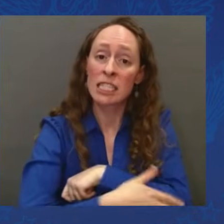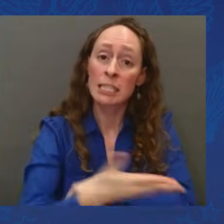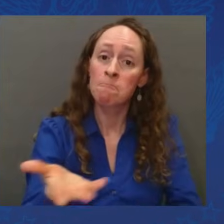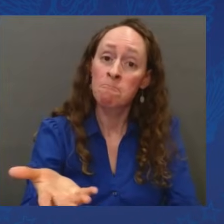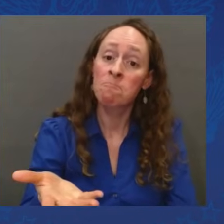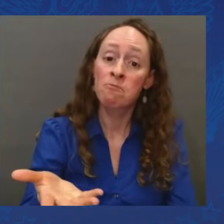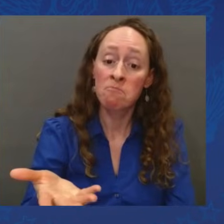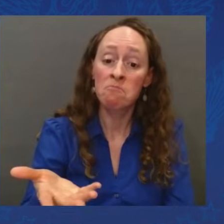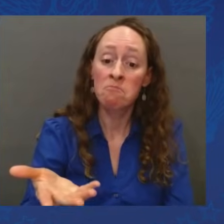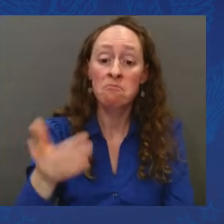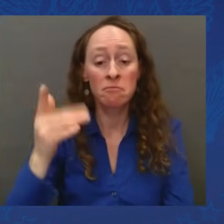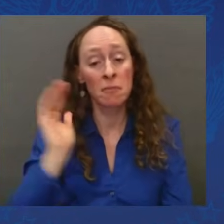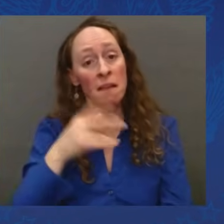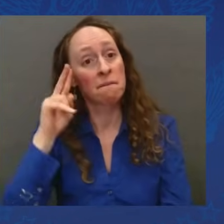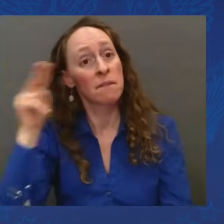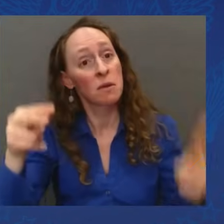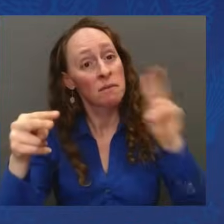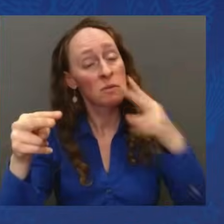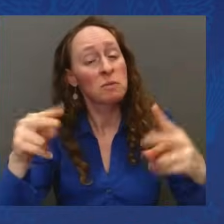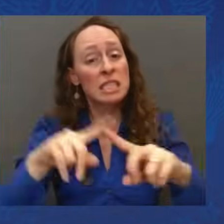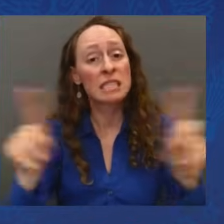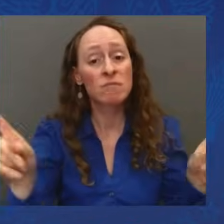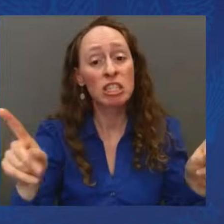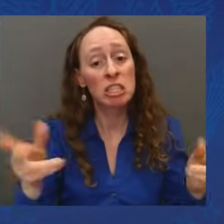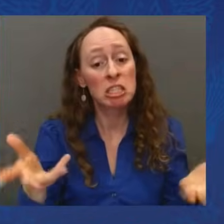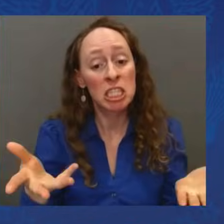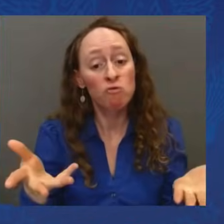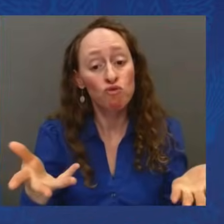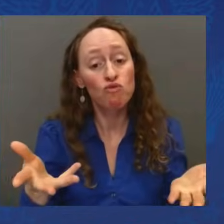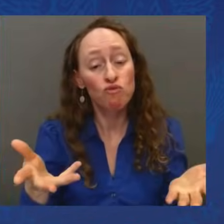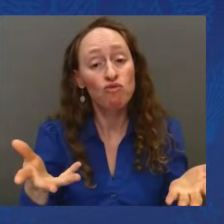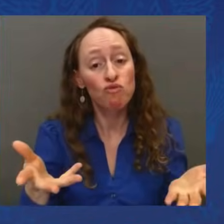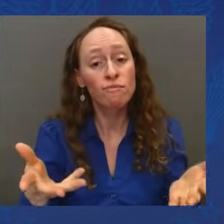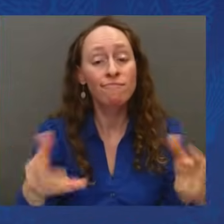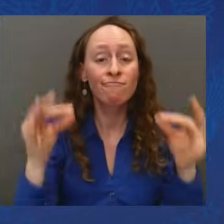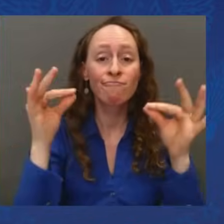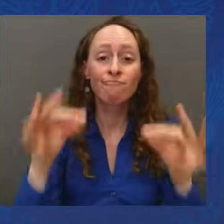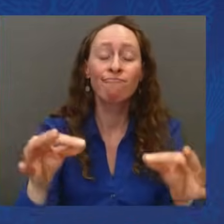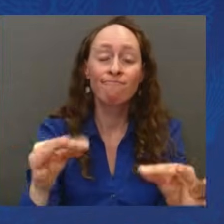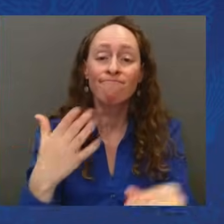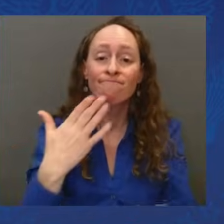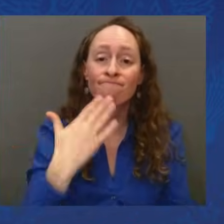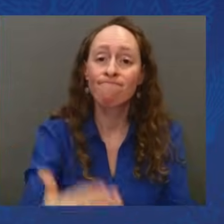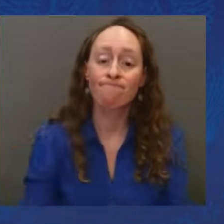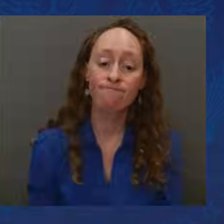Anyway, we made progress.